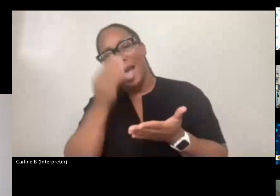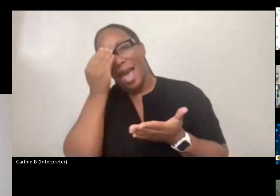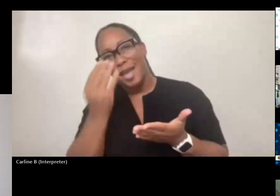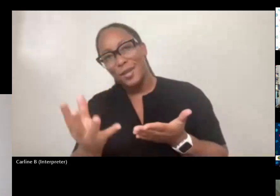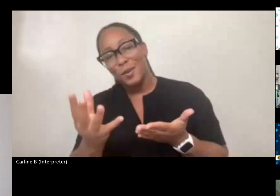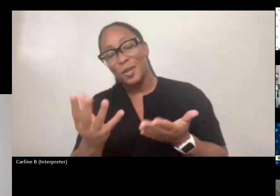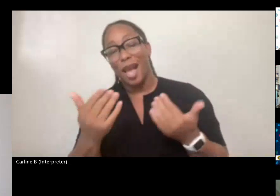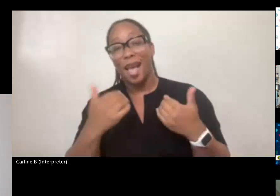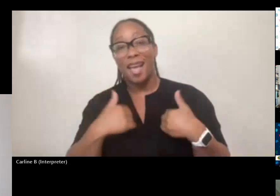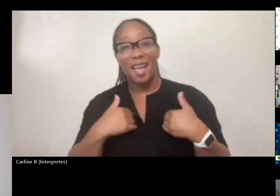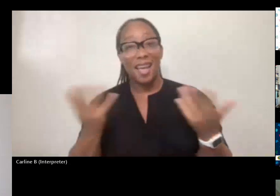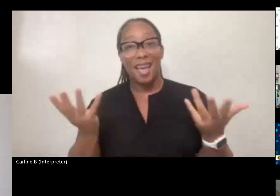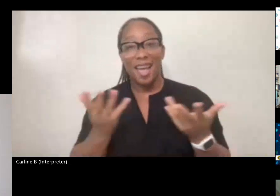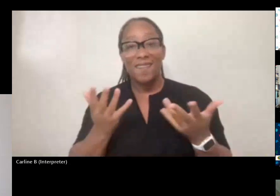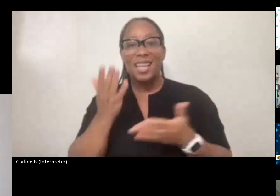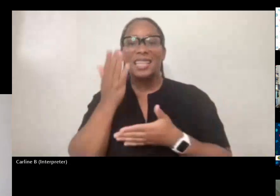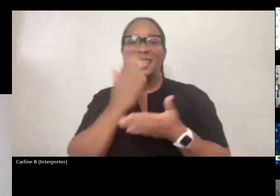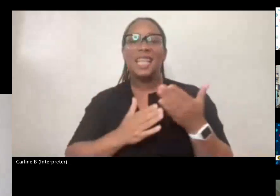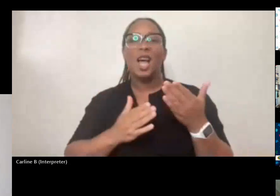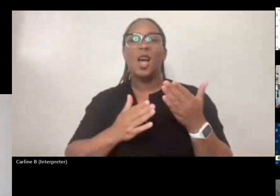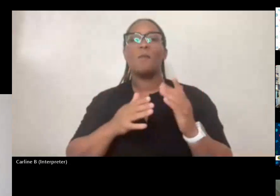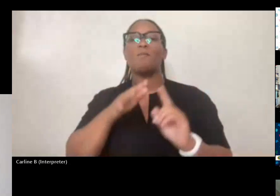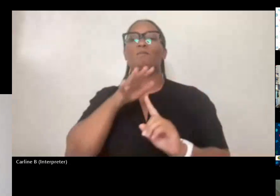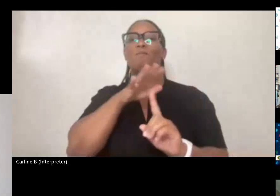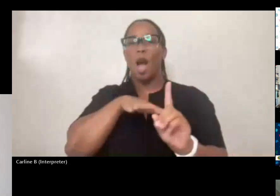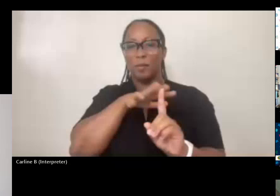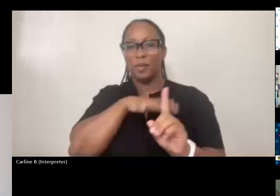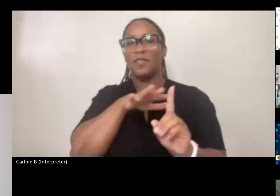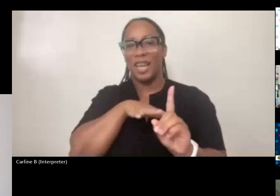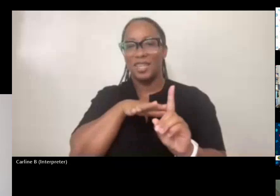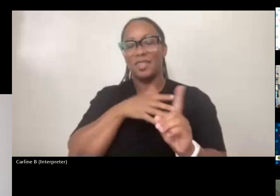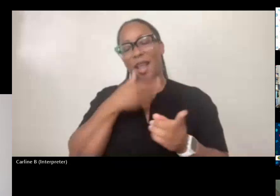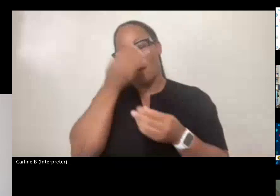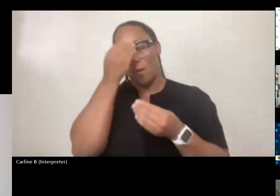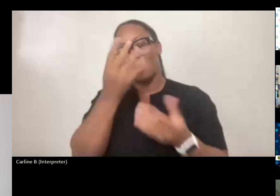What I have are some. Observations that I'd like to share with you all.